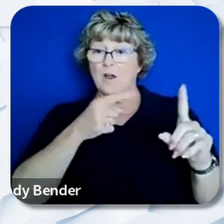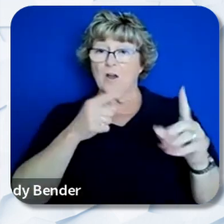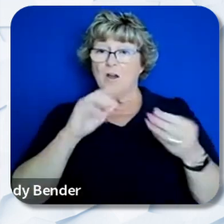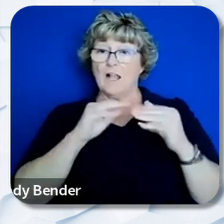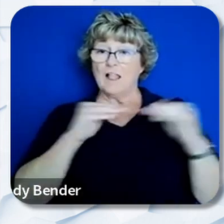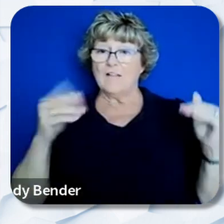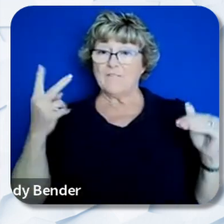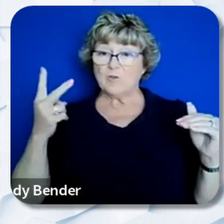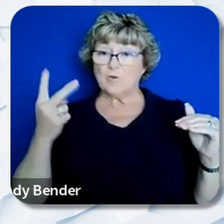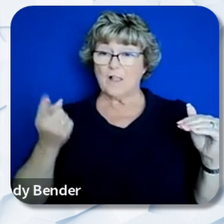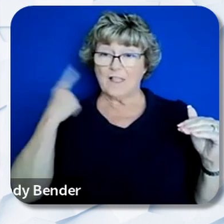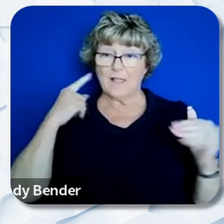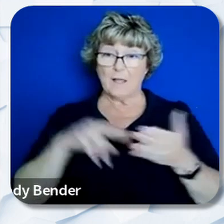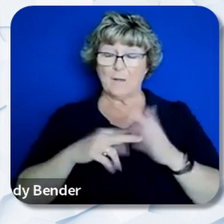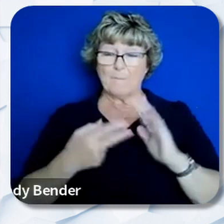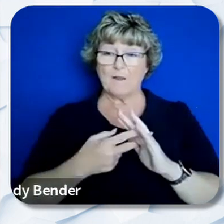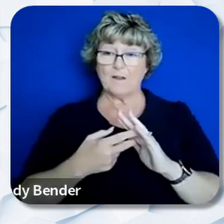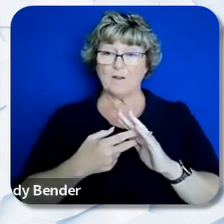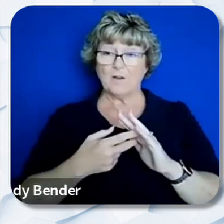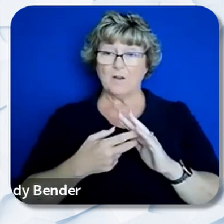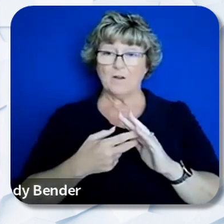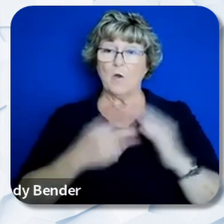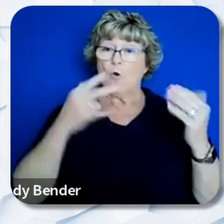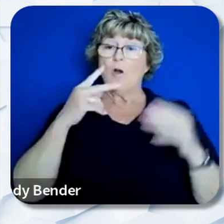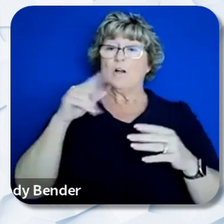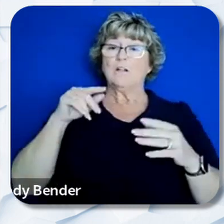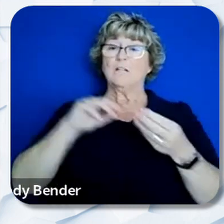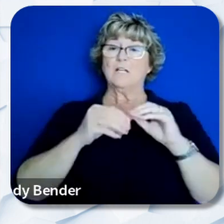does that mean we were Targeted, or Targeted 2 this year, does that mean we were Targeted